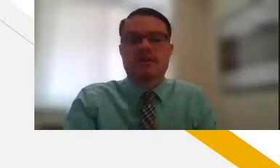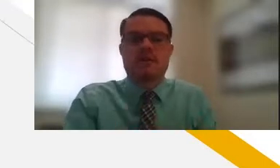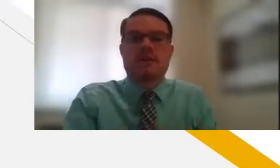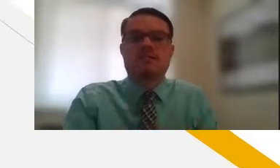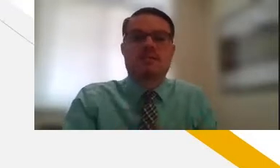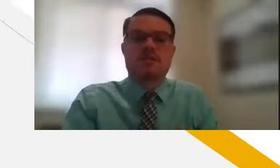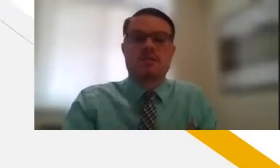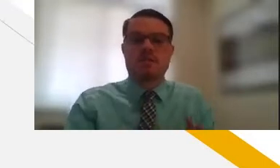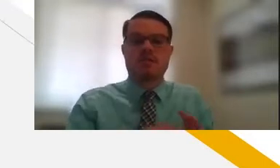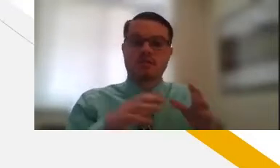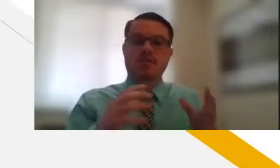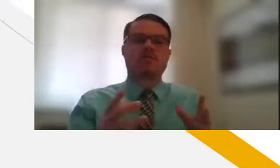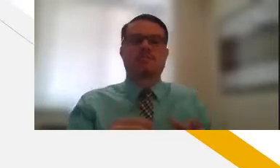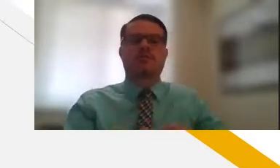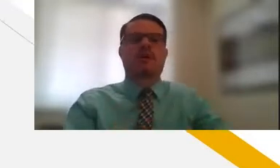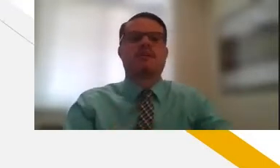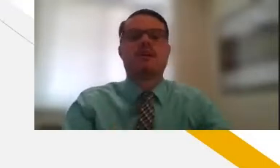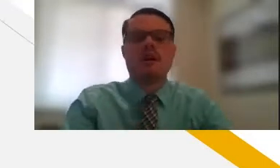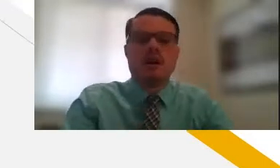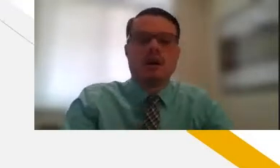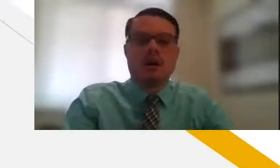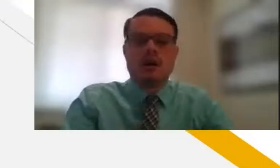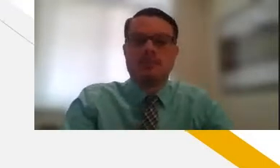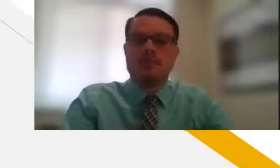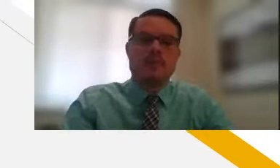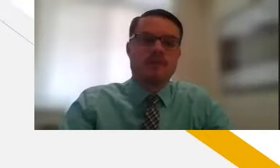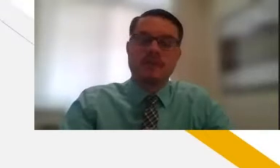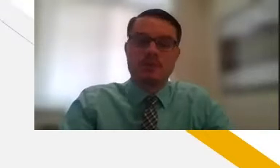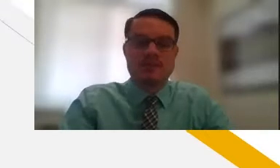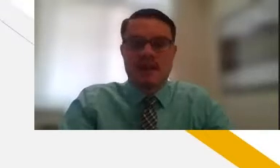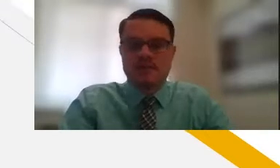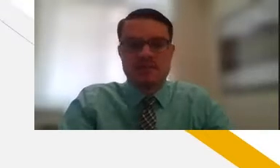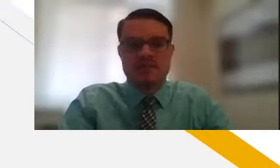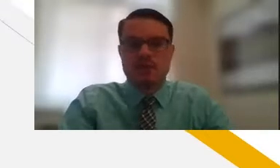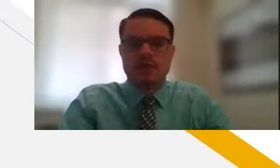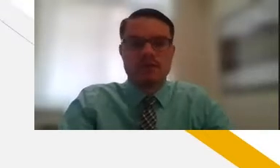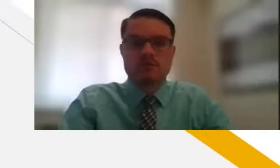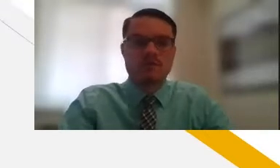all of the P&As are the largest provider of legal based advocacy for individuals